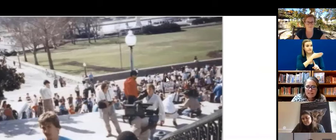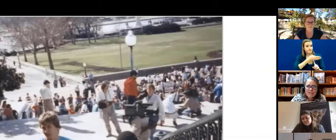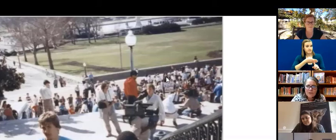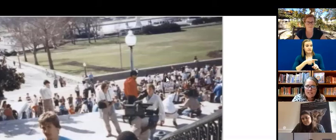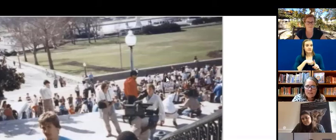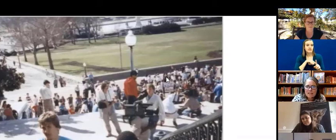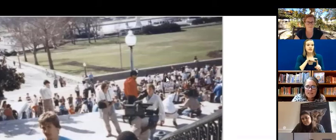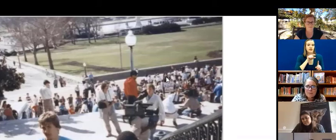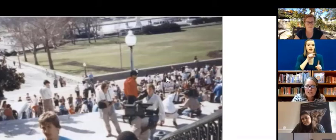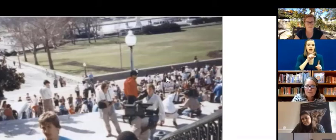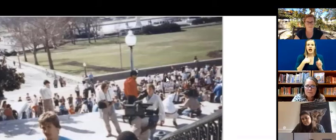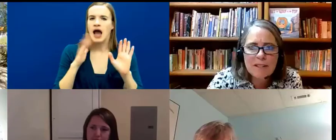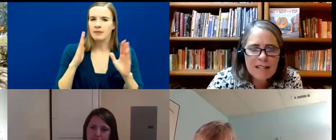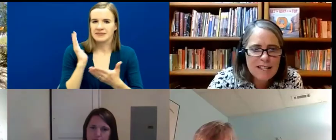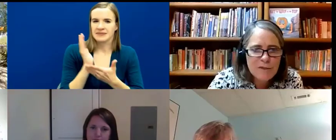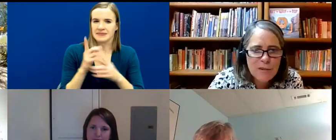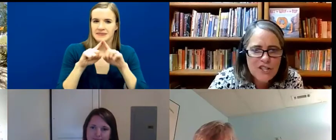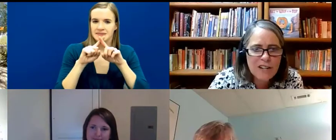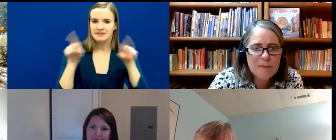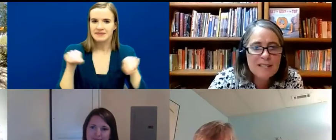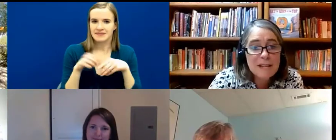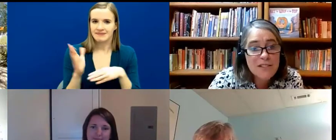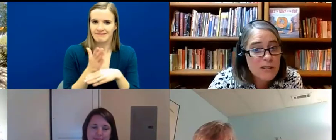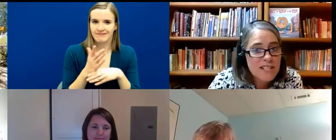screen- I'm going to stop sharing, and then reshare, because my screen was not